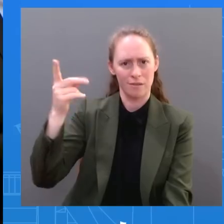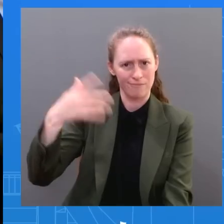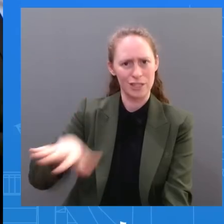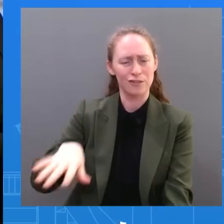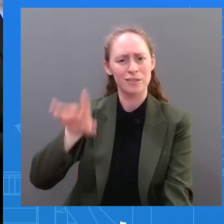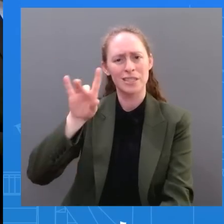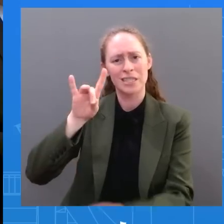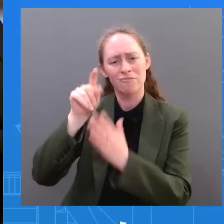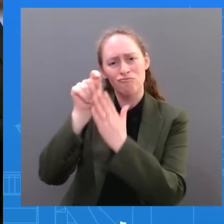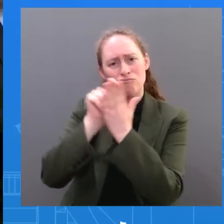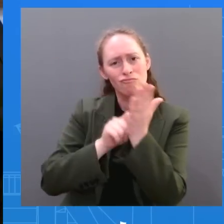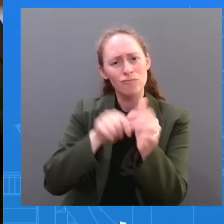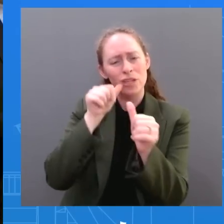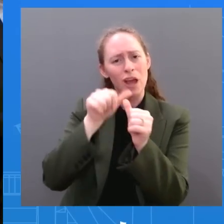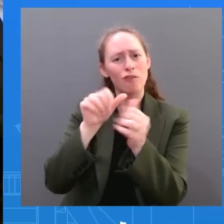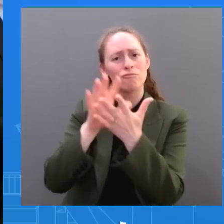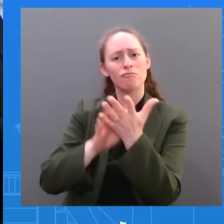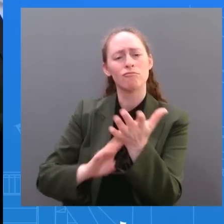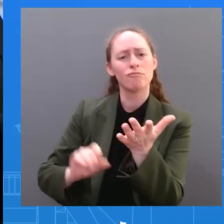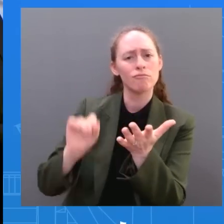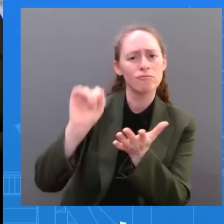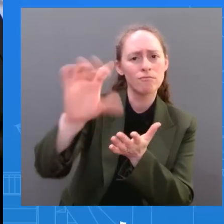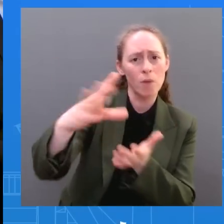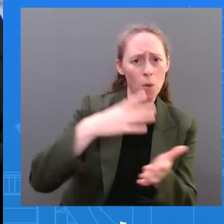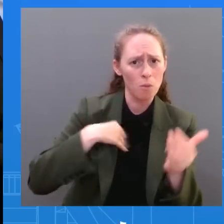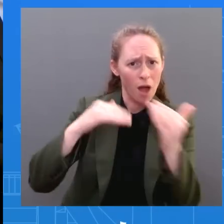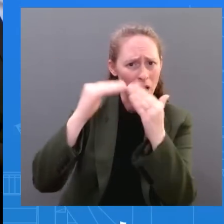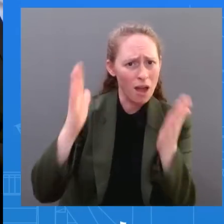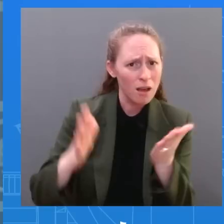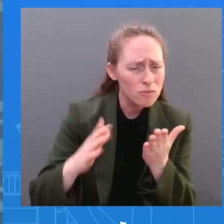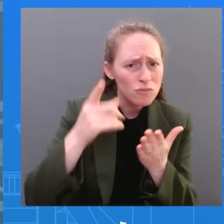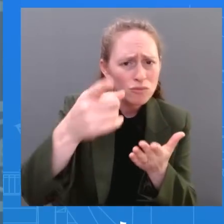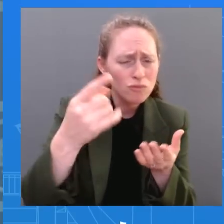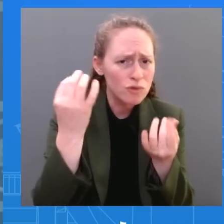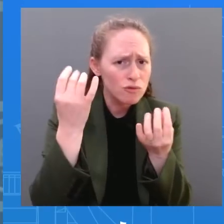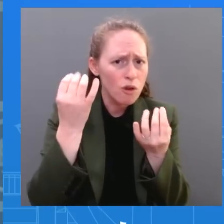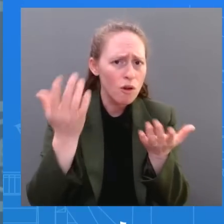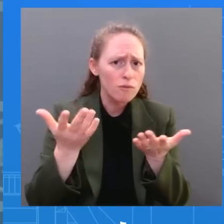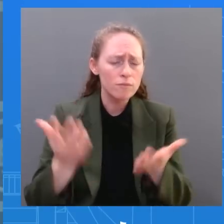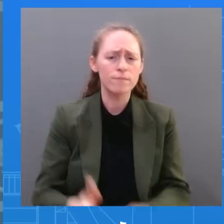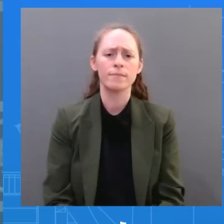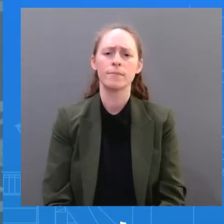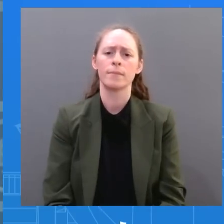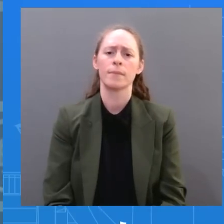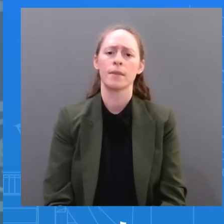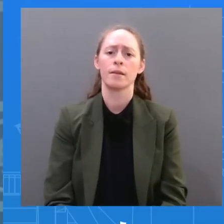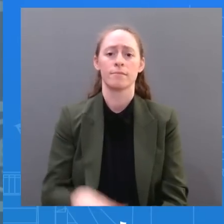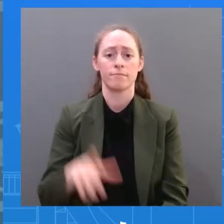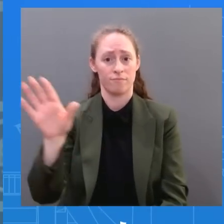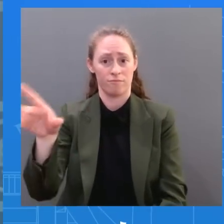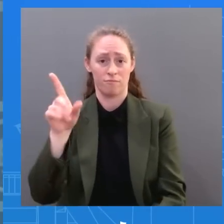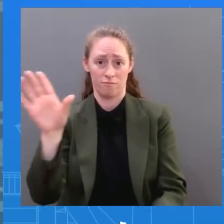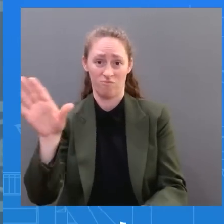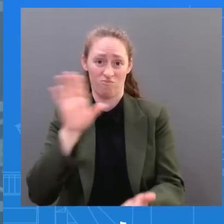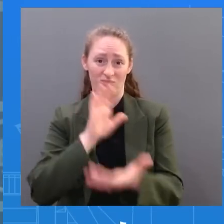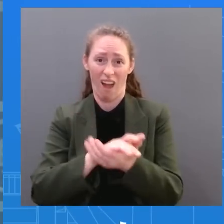Will he reach out to her in any fashion? Ms. Jean-Pierre: So, I can say that the President did read the letter. I was there when he read the letter.